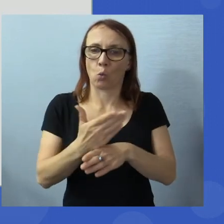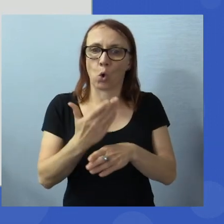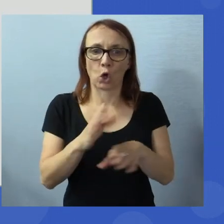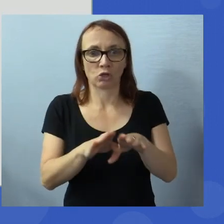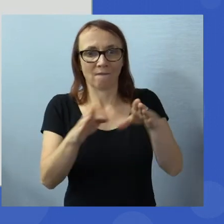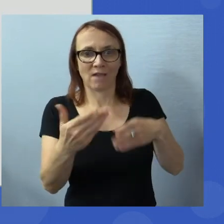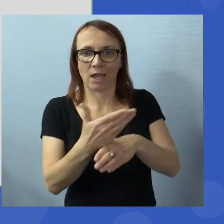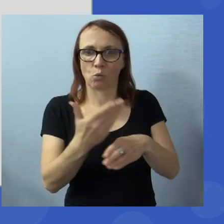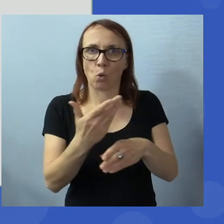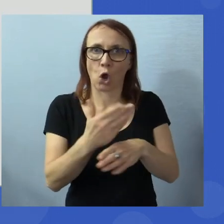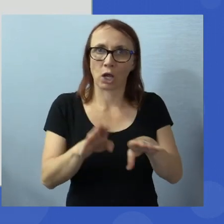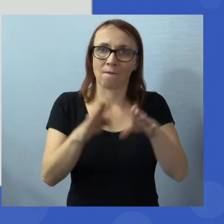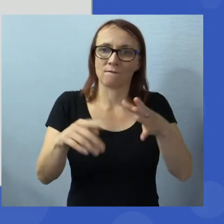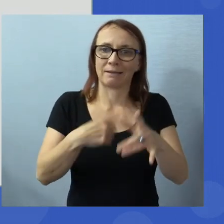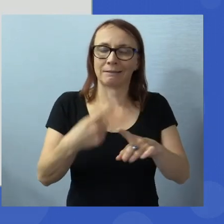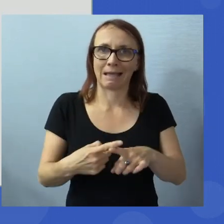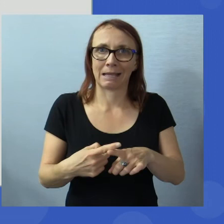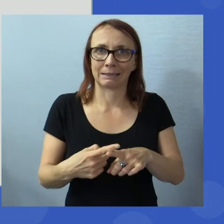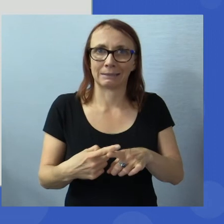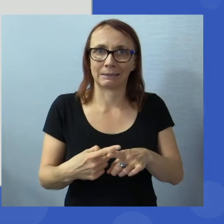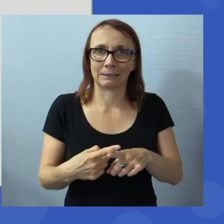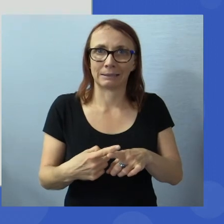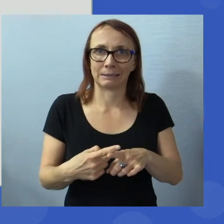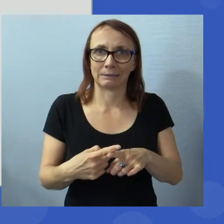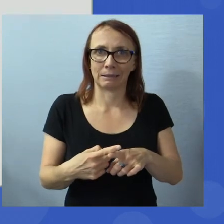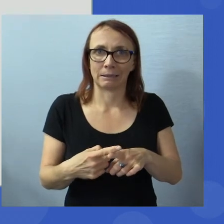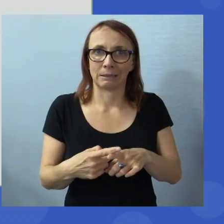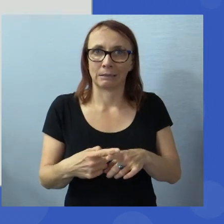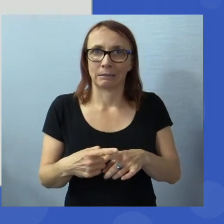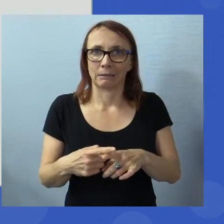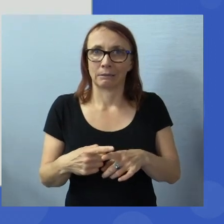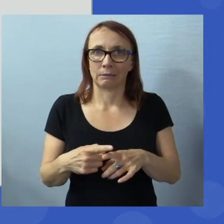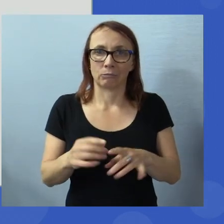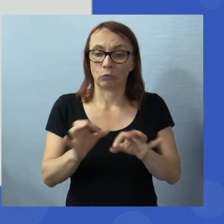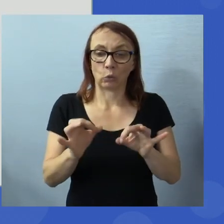strongly agree 33% agree six percent neither nobody disagreed with it and one